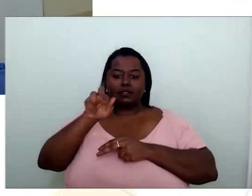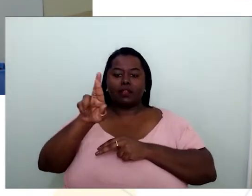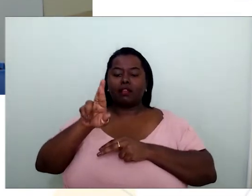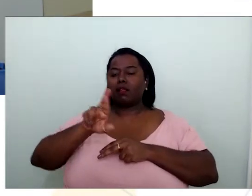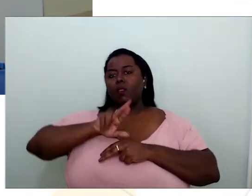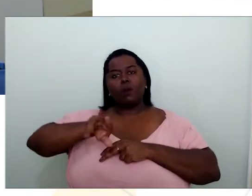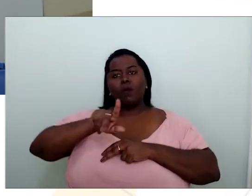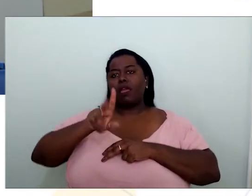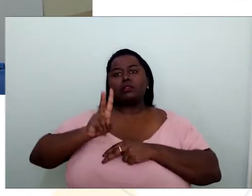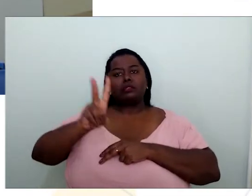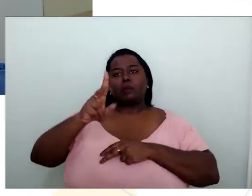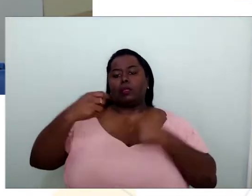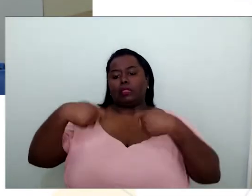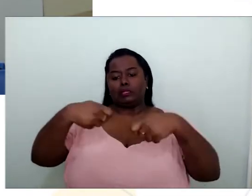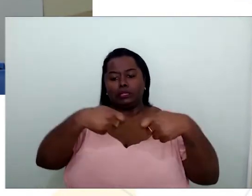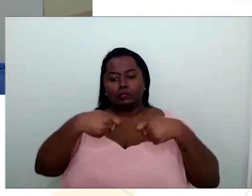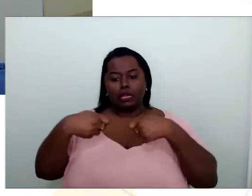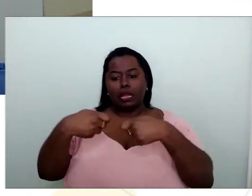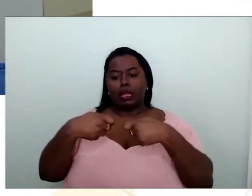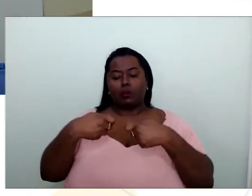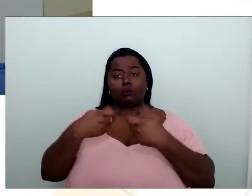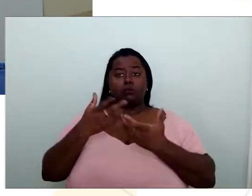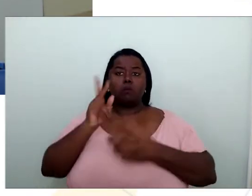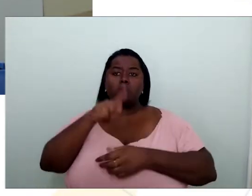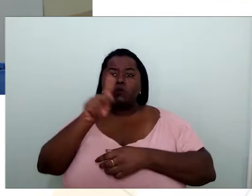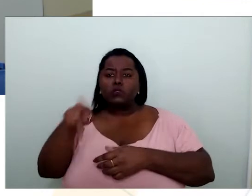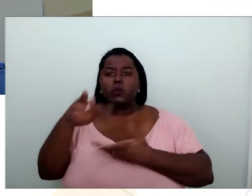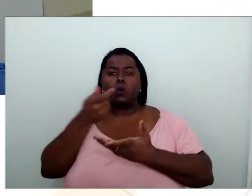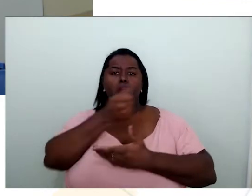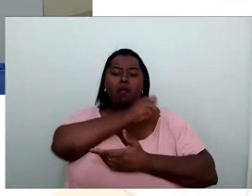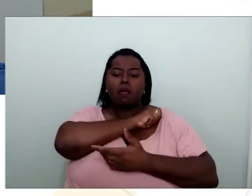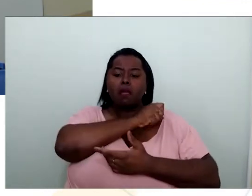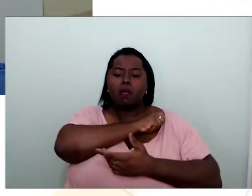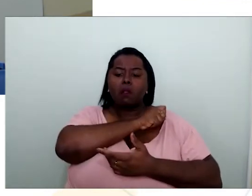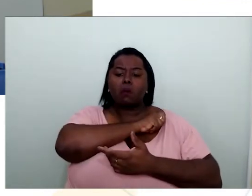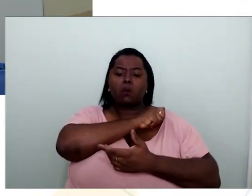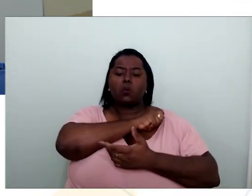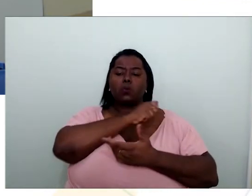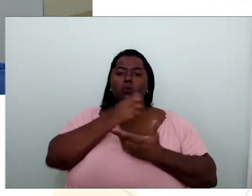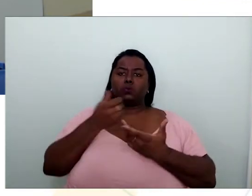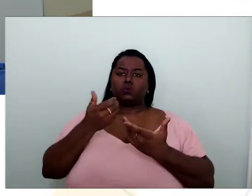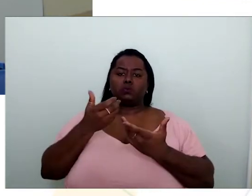you're not necessarily always revising and remixing, teachers don't always, you know,